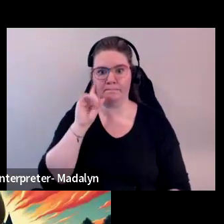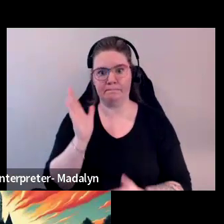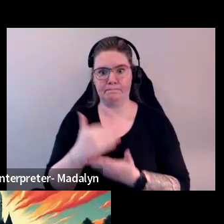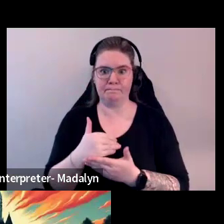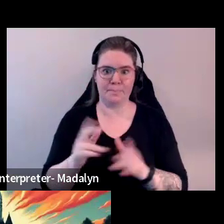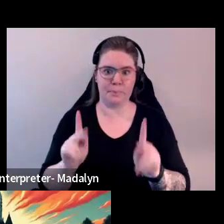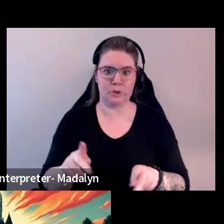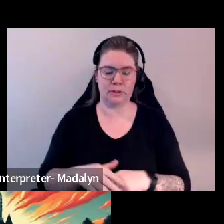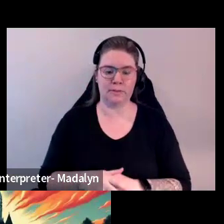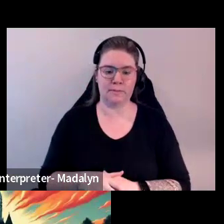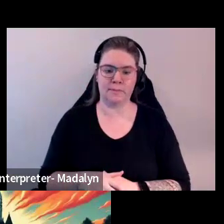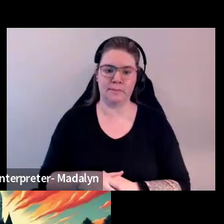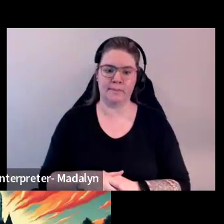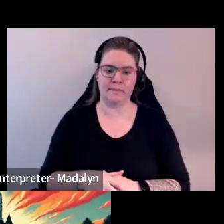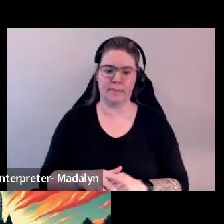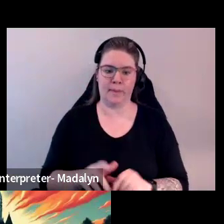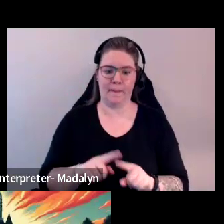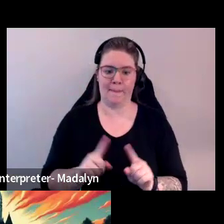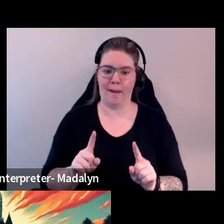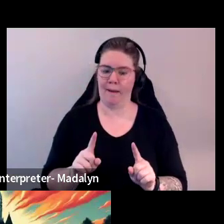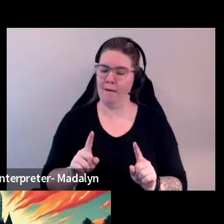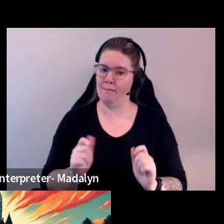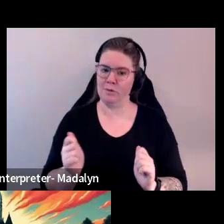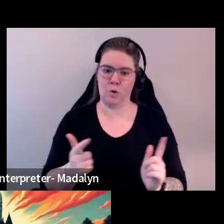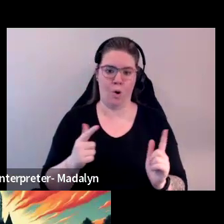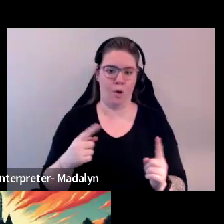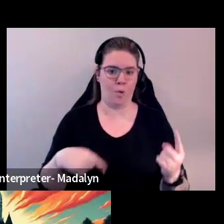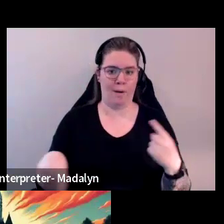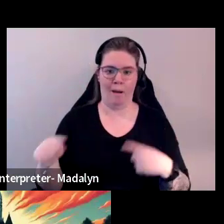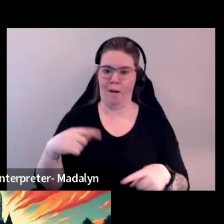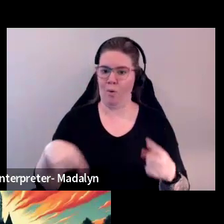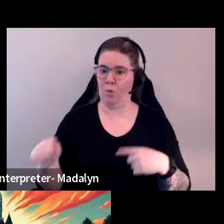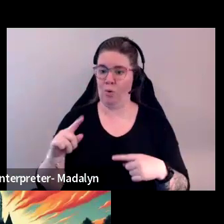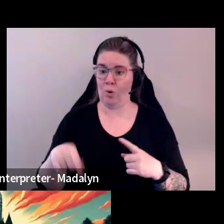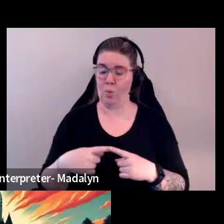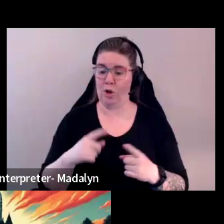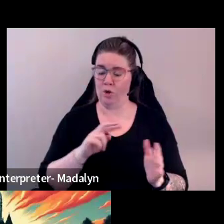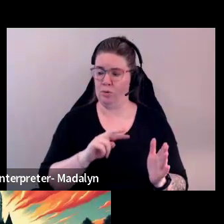Tom Olin: But it's all around, and and as soon as you connect all the dots. You we just.